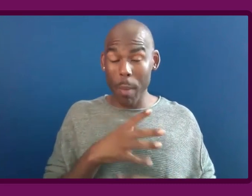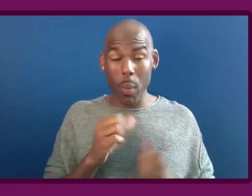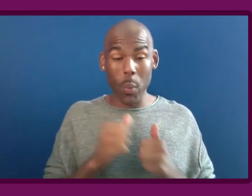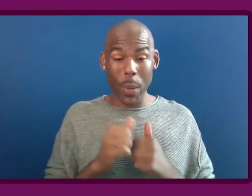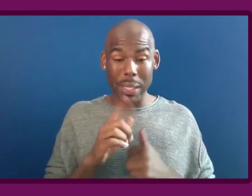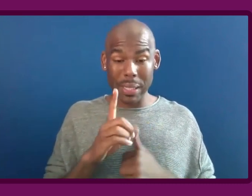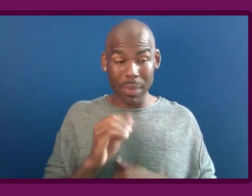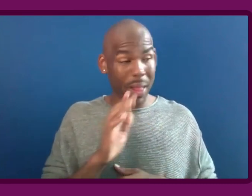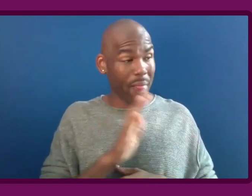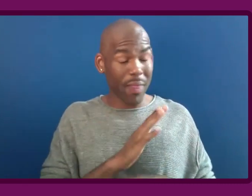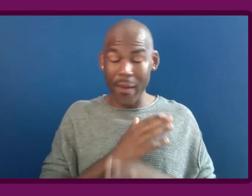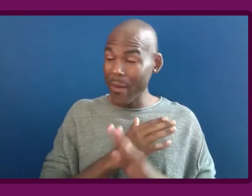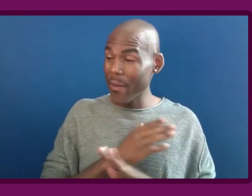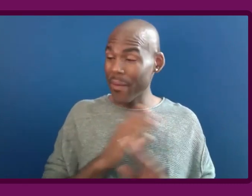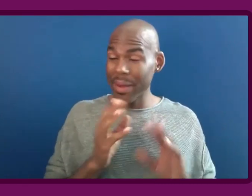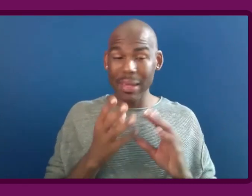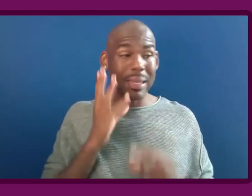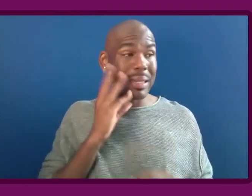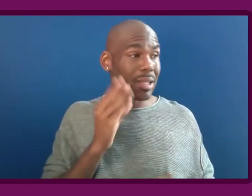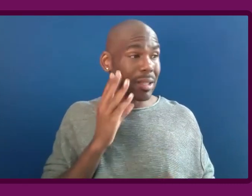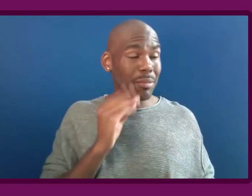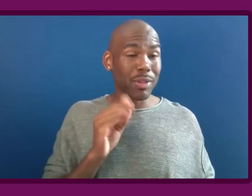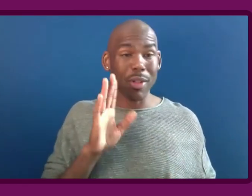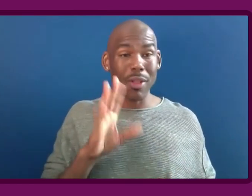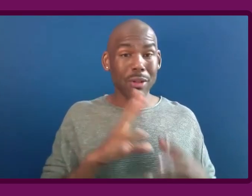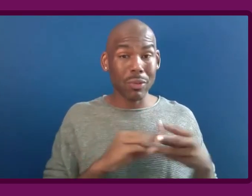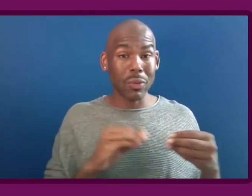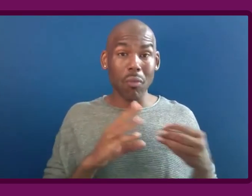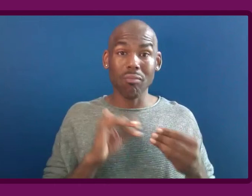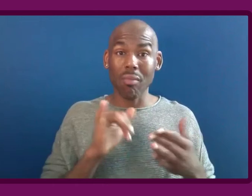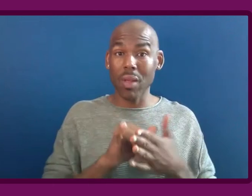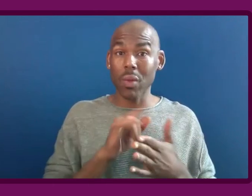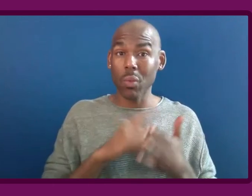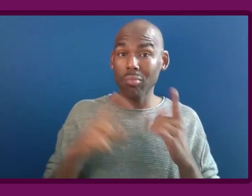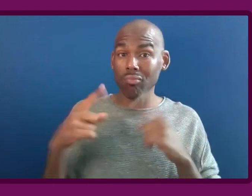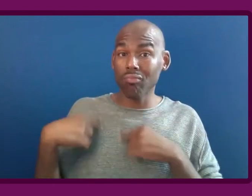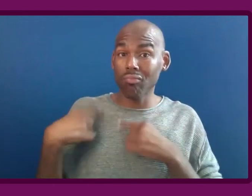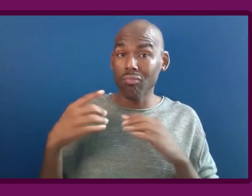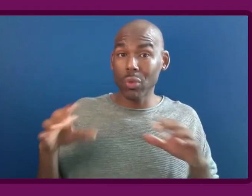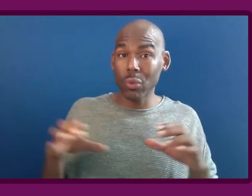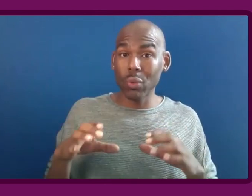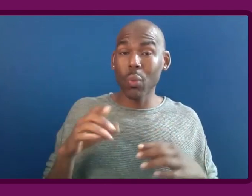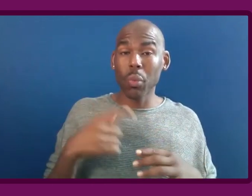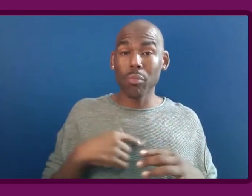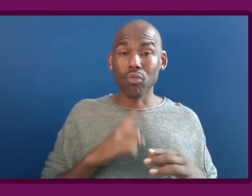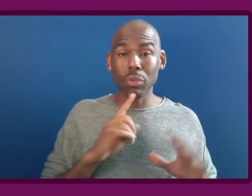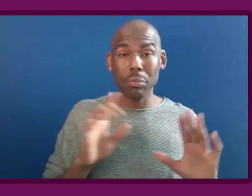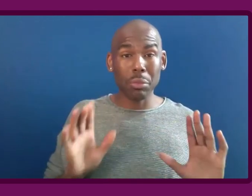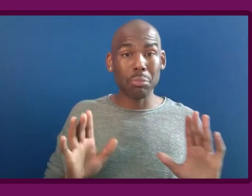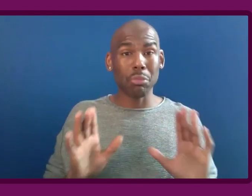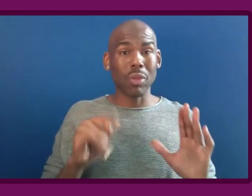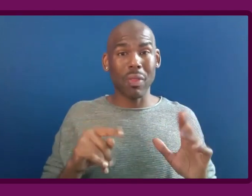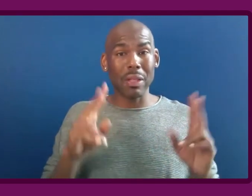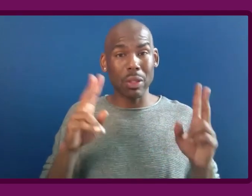disabilities? Okay, we talk about them a lot, but where are they? Can they all put their words in a